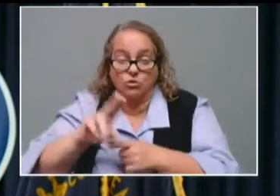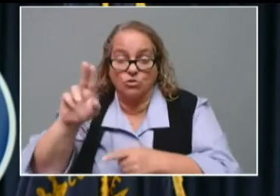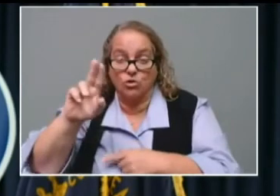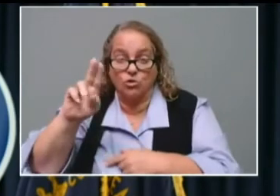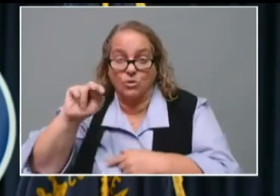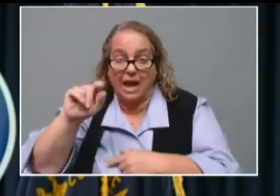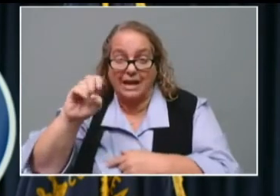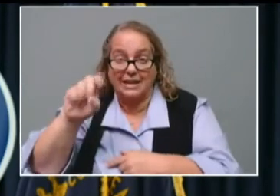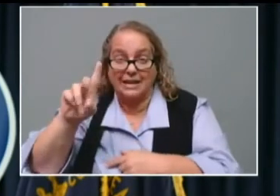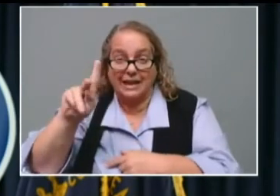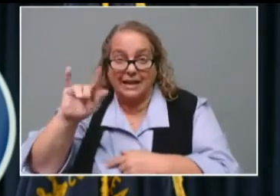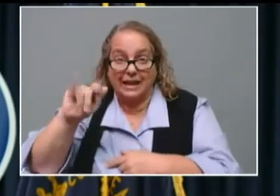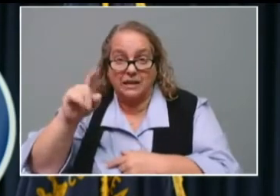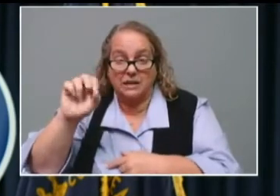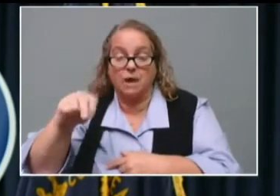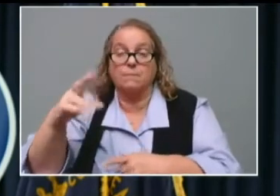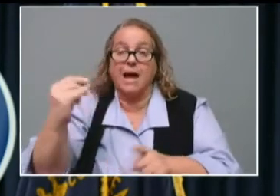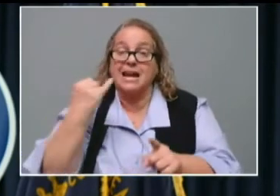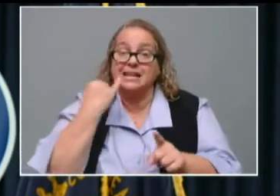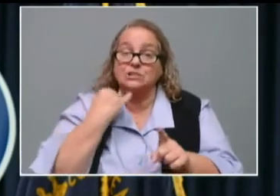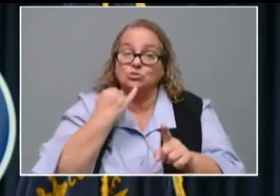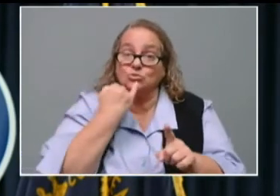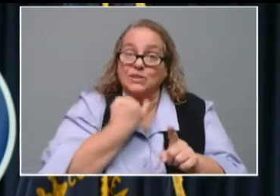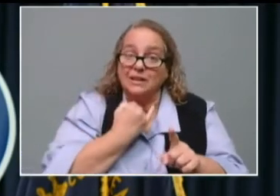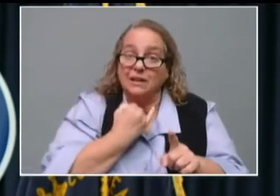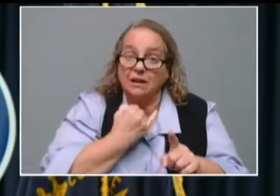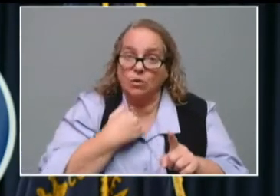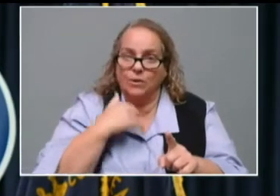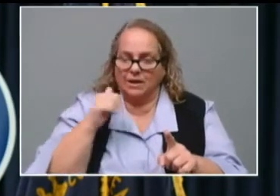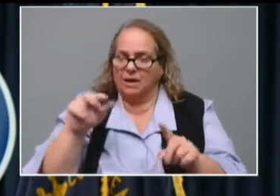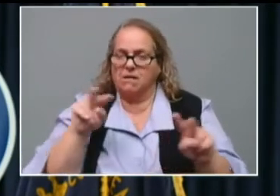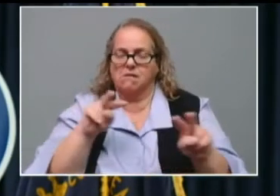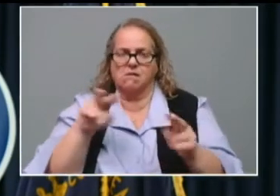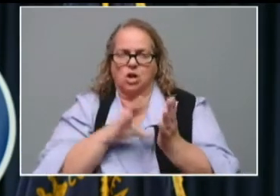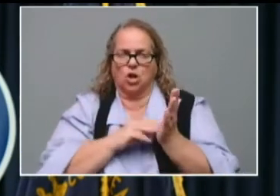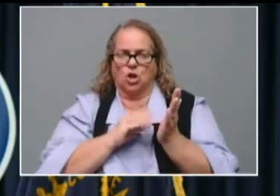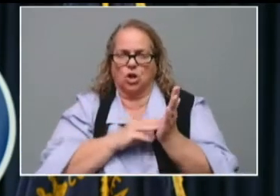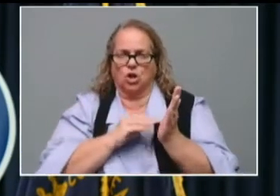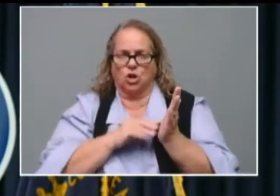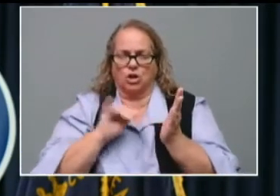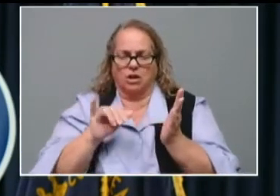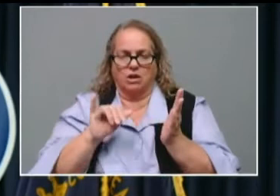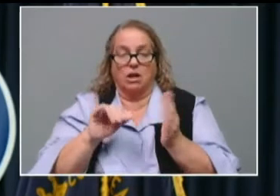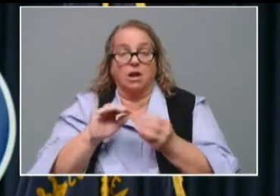uh focused on multiple things. # one new vaccinations. Number two boosters.